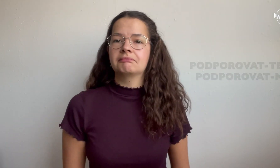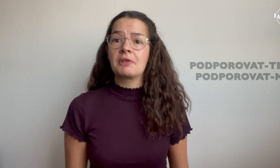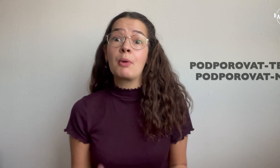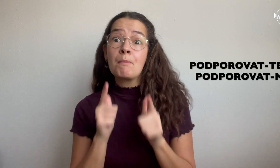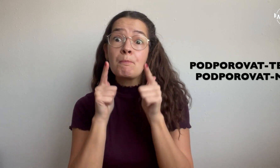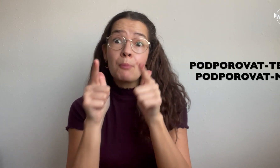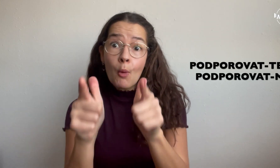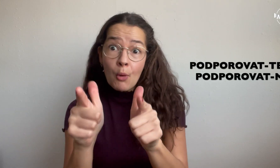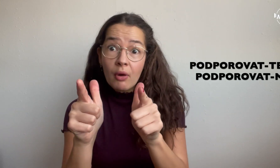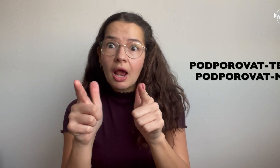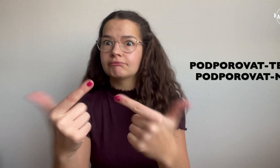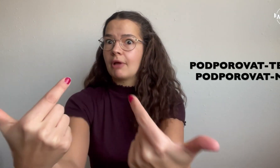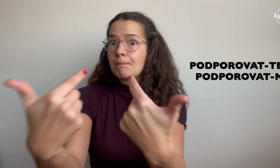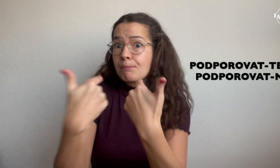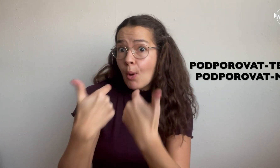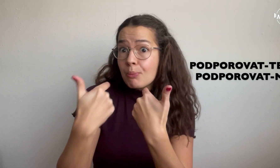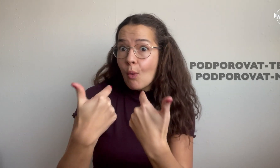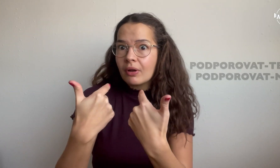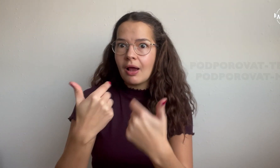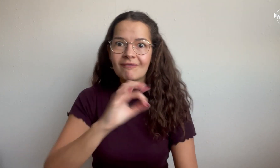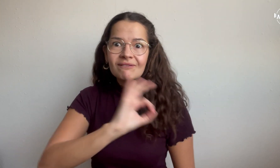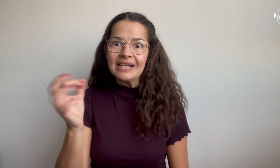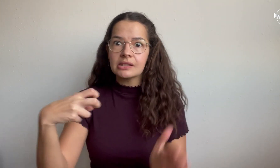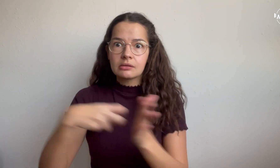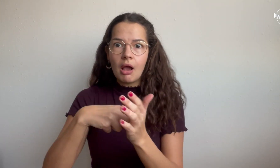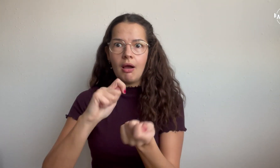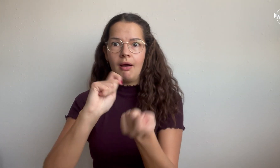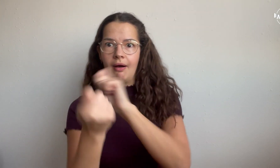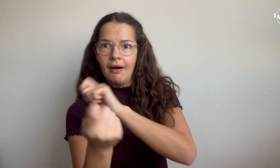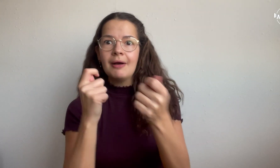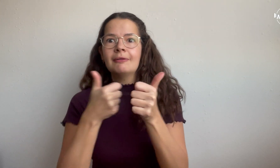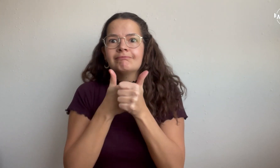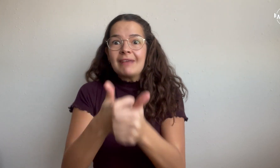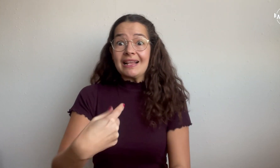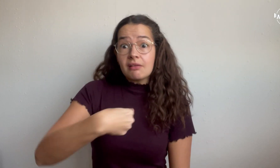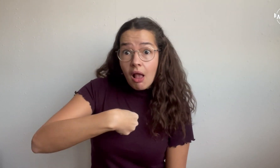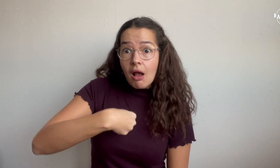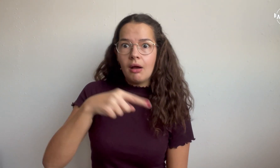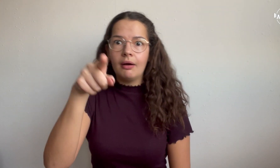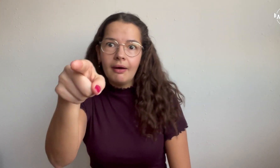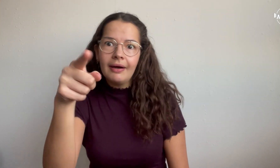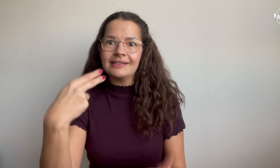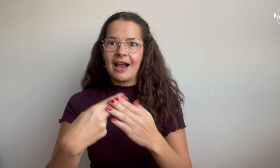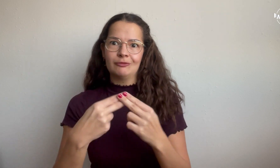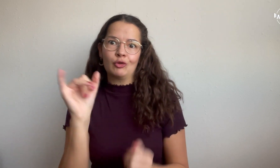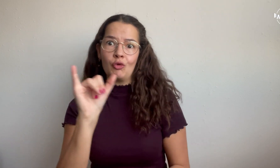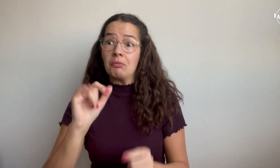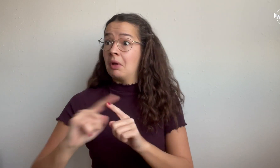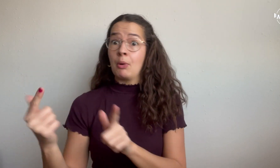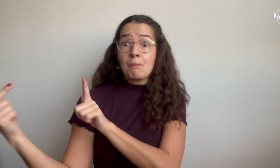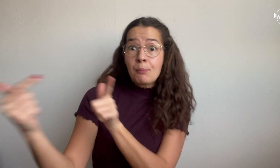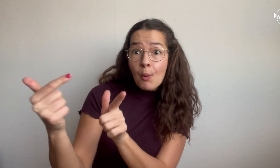SUPPORT YOU and SUPPORT ME. The change here is happening. The form of the sign depends on whether we use it in connection with us or in connection with someone else.